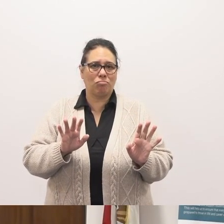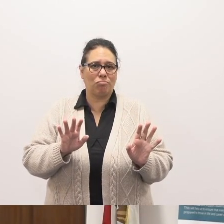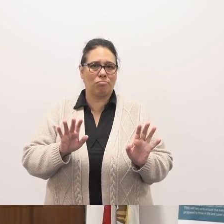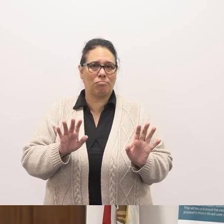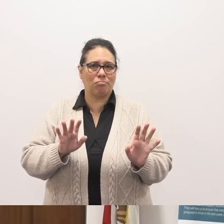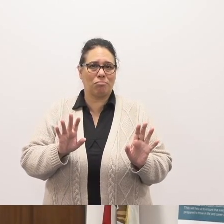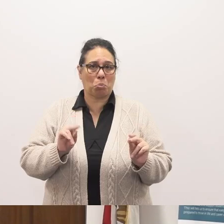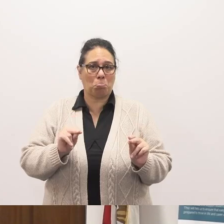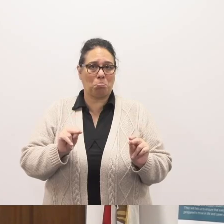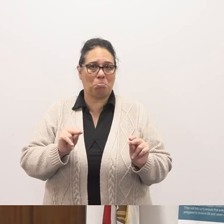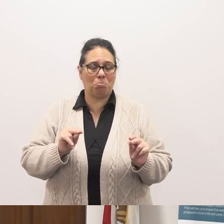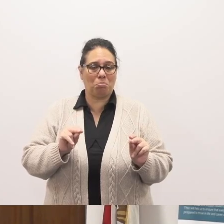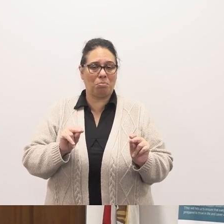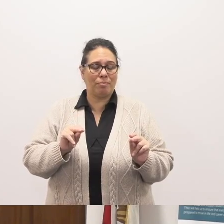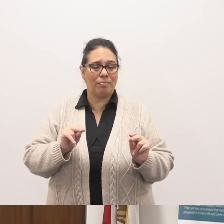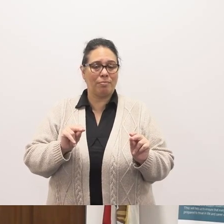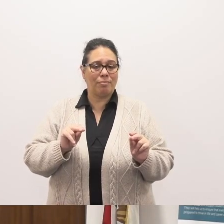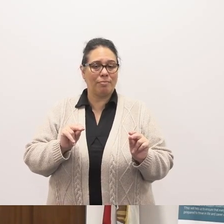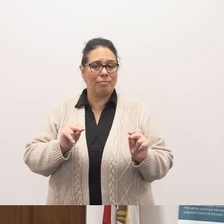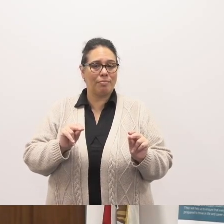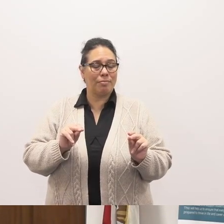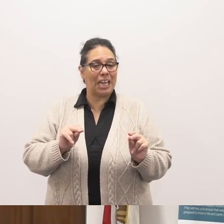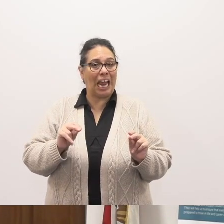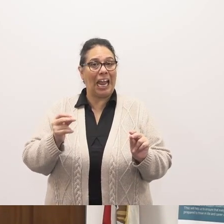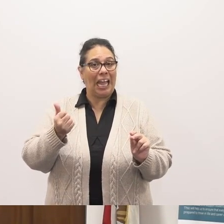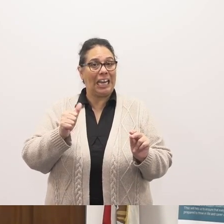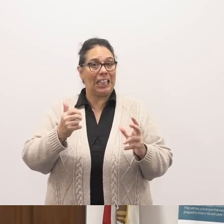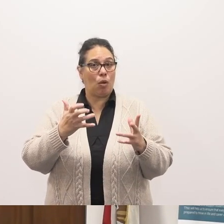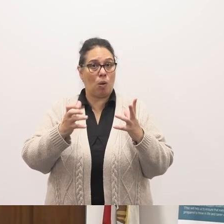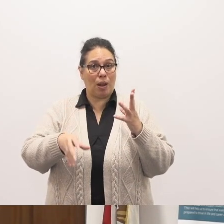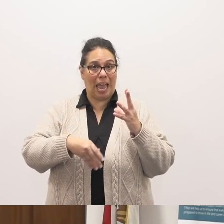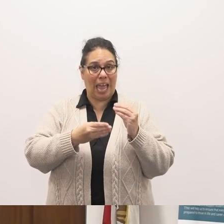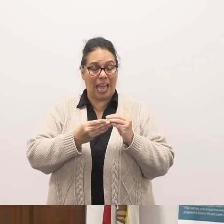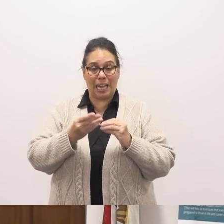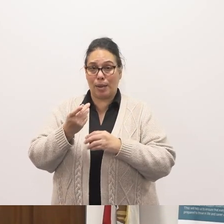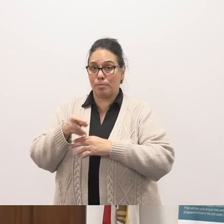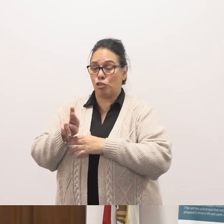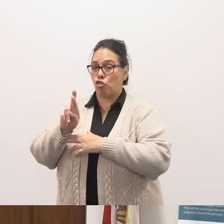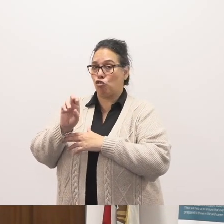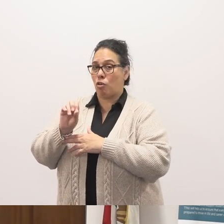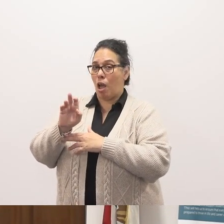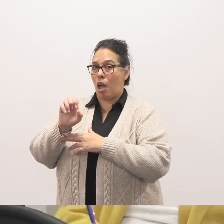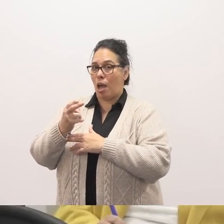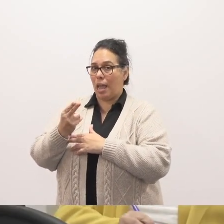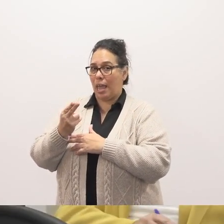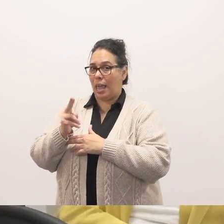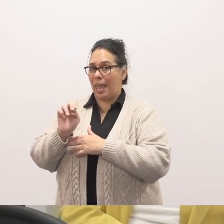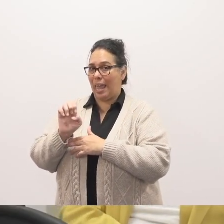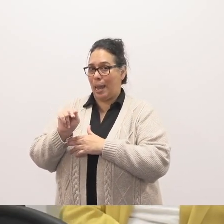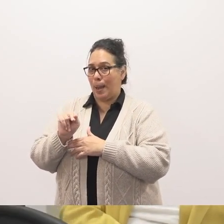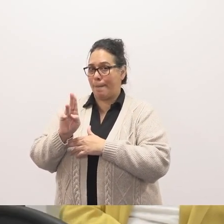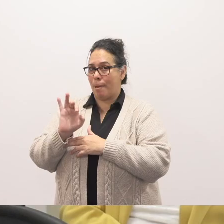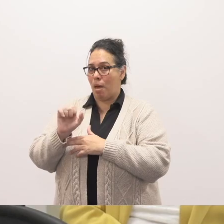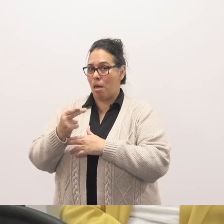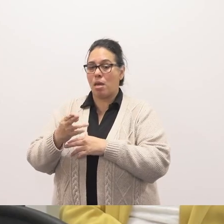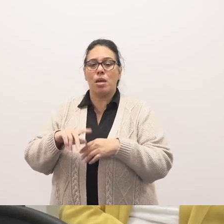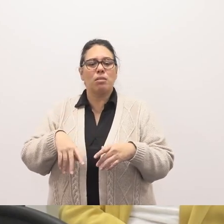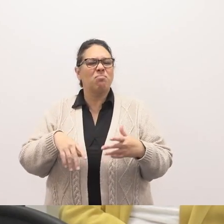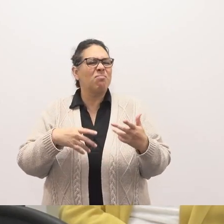No. Anything you'd like to add, Mr. Rauchenbach? Really, for this, it's just acknowledging that we've received them.